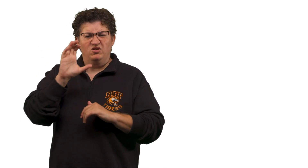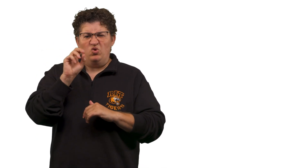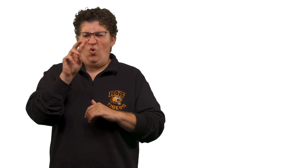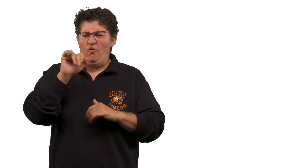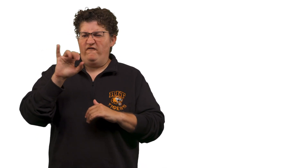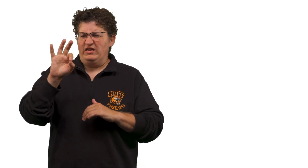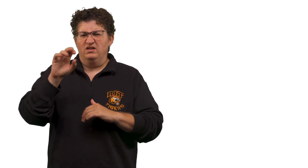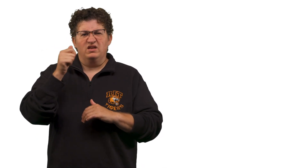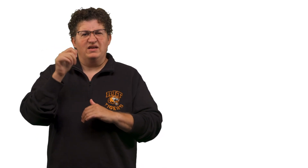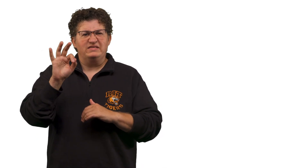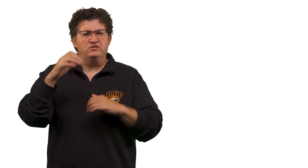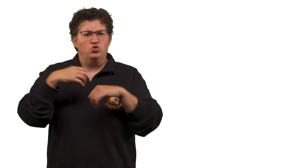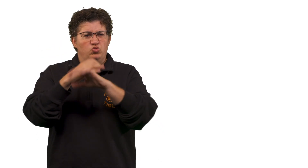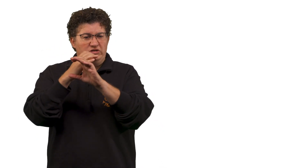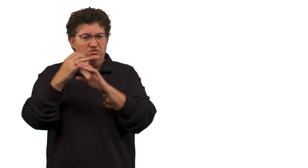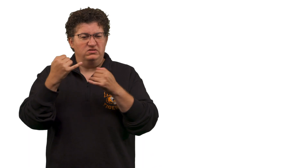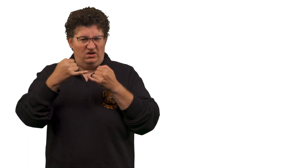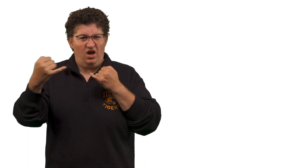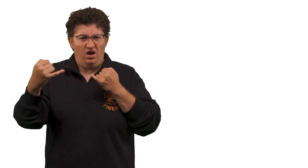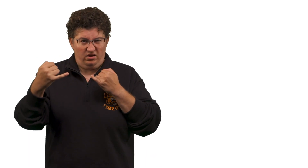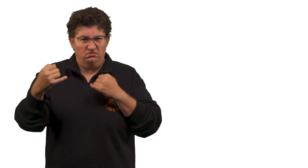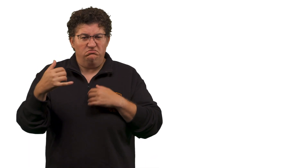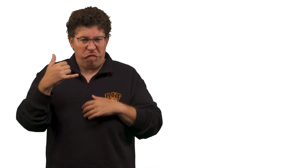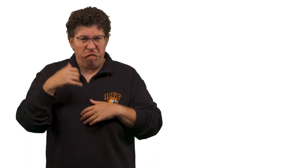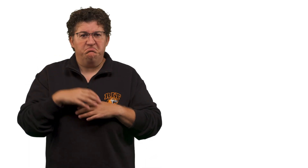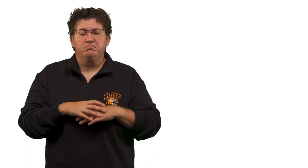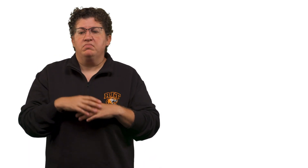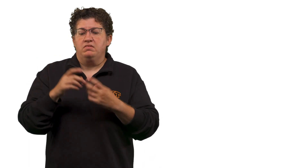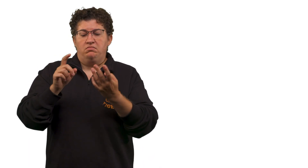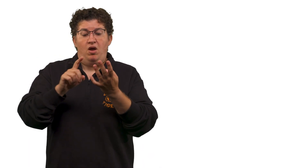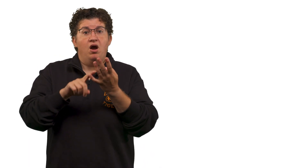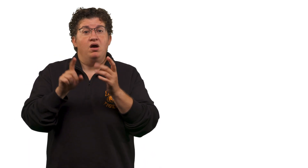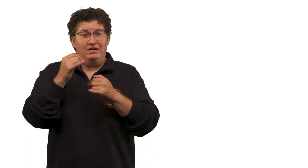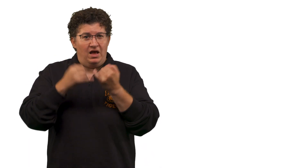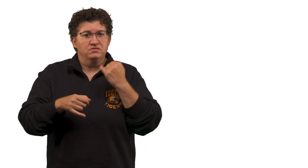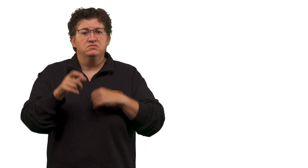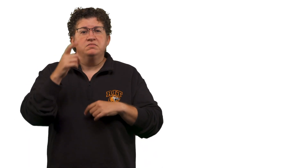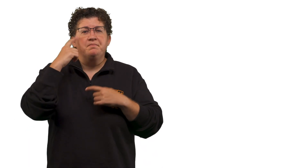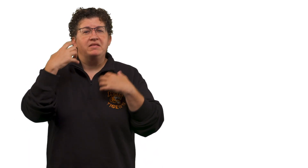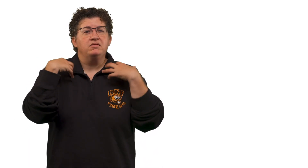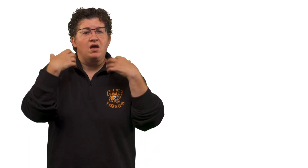New York State COVID-19 Crisis Line,